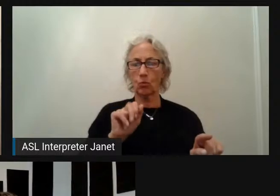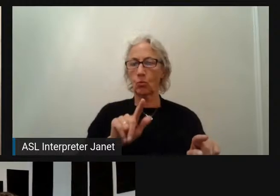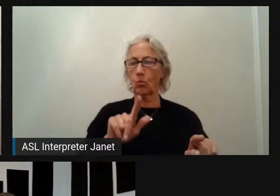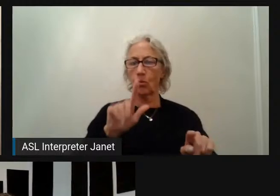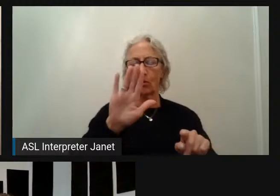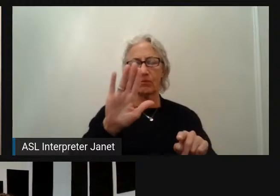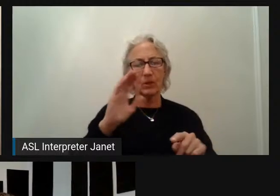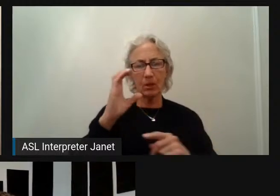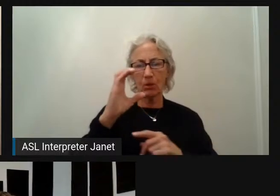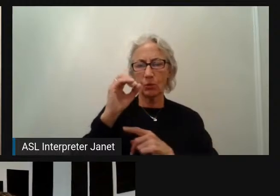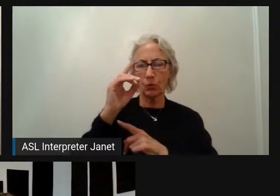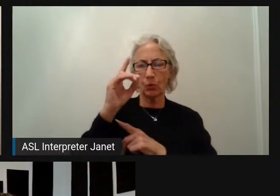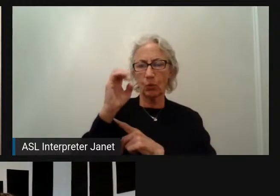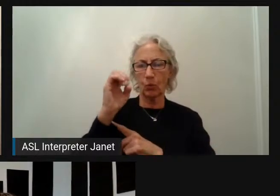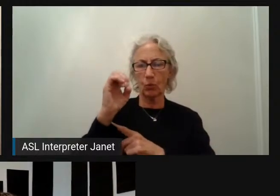creating those first tests and I know what people have no test